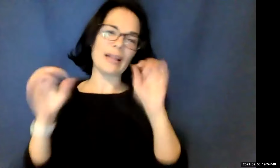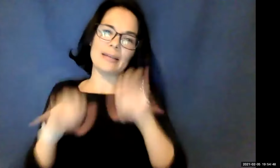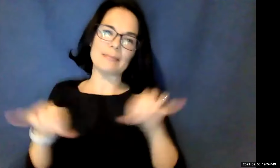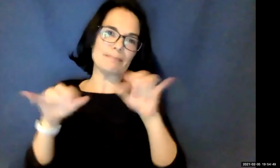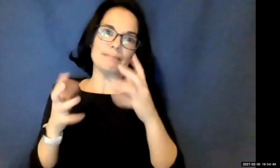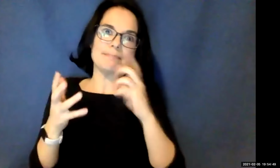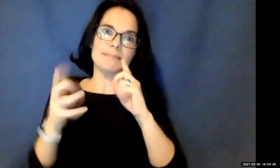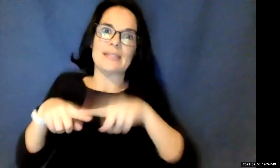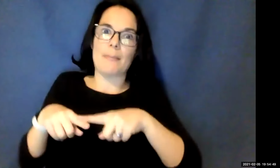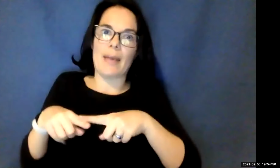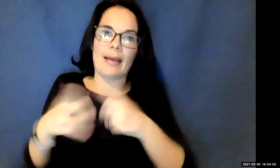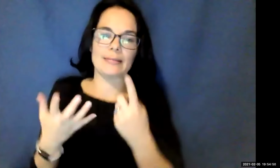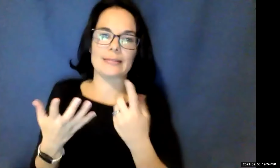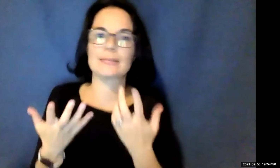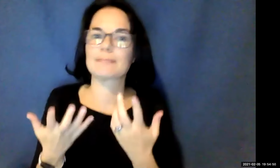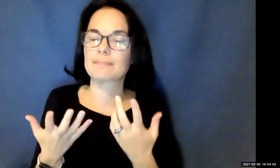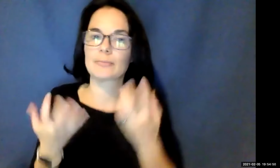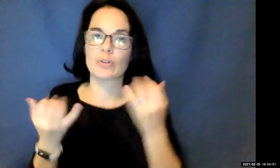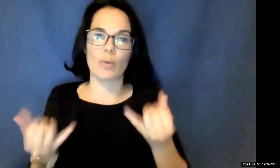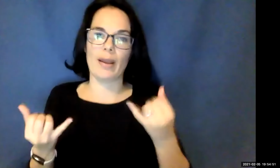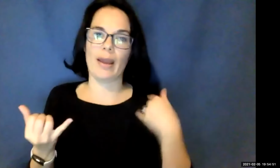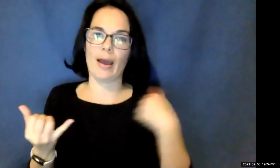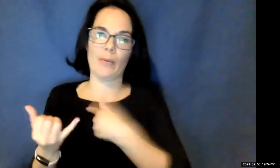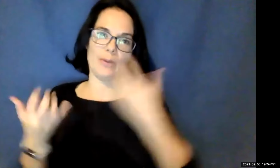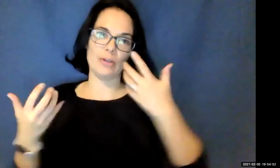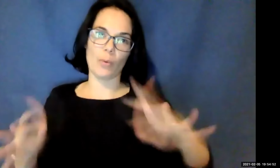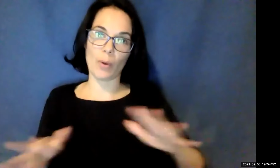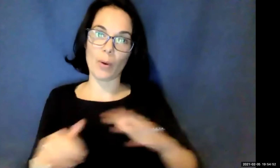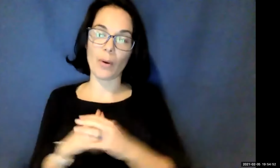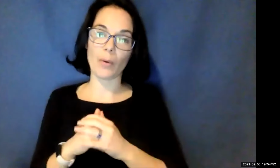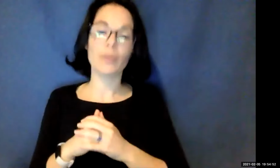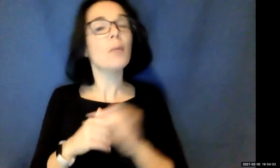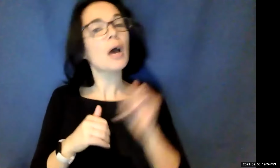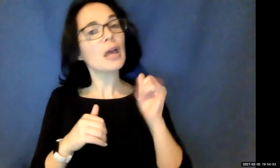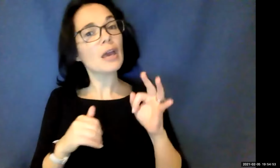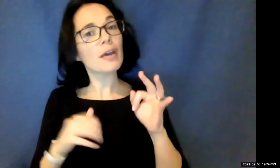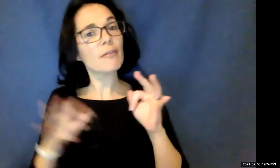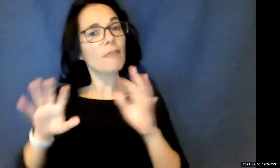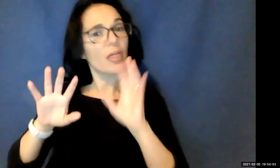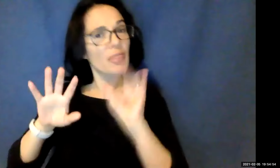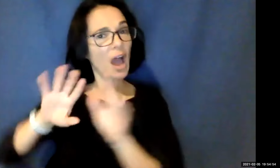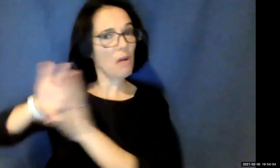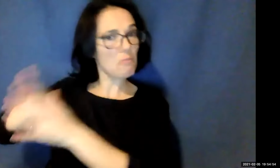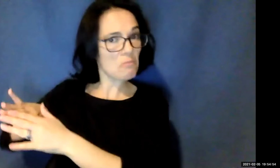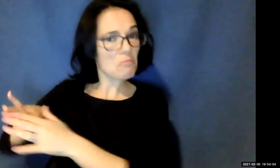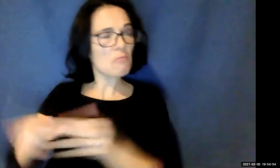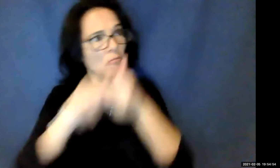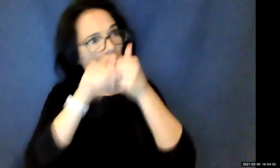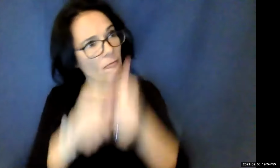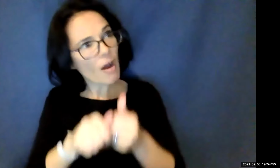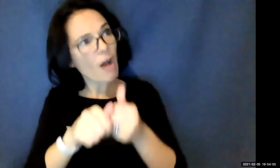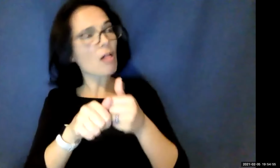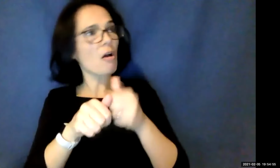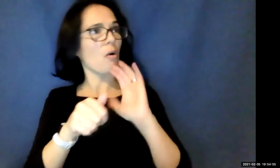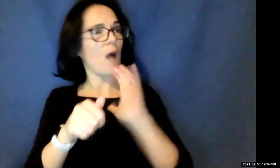So if – but if we did not do that, and we stuck with the phases and tiers as is, then